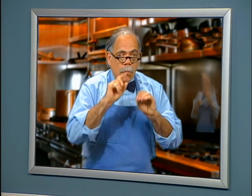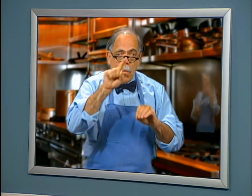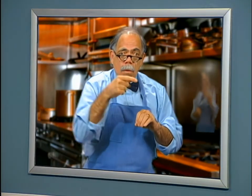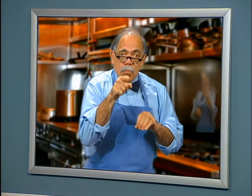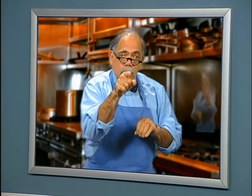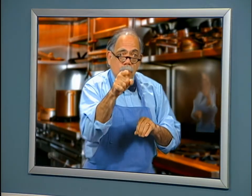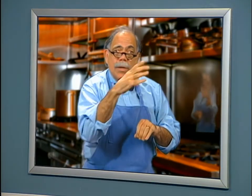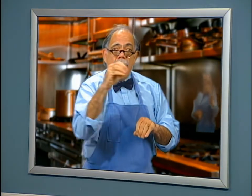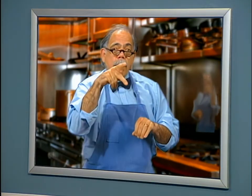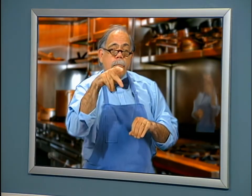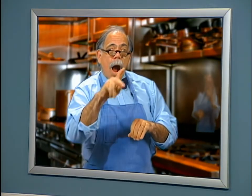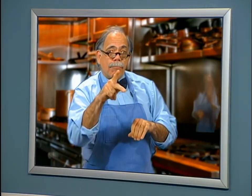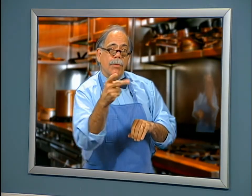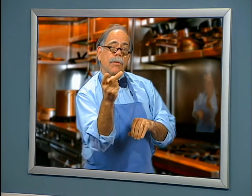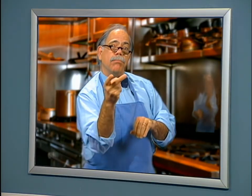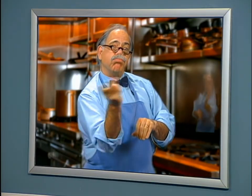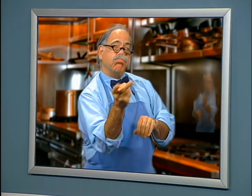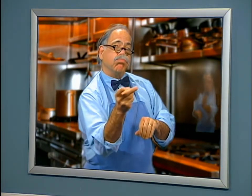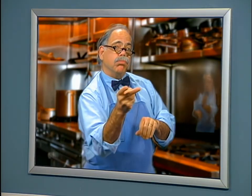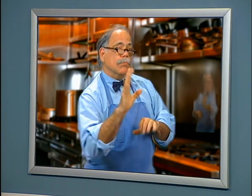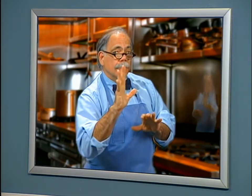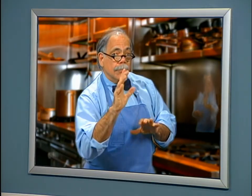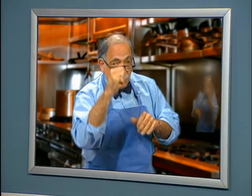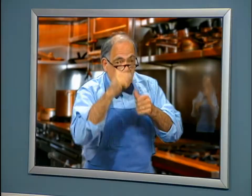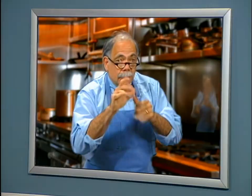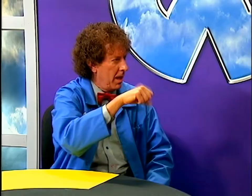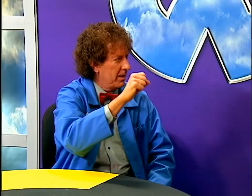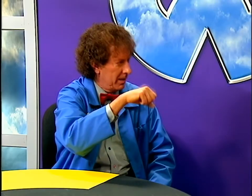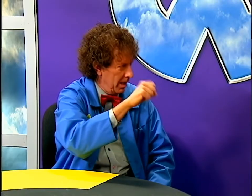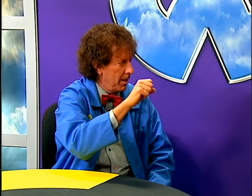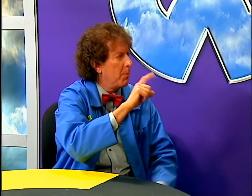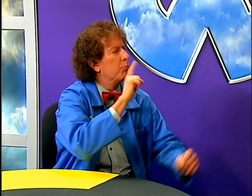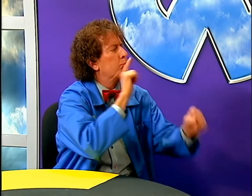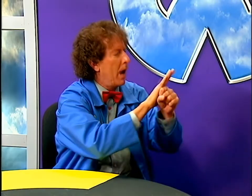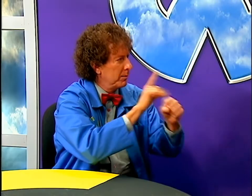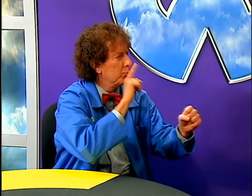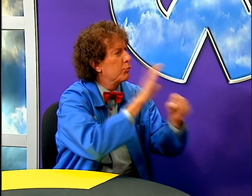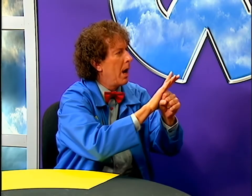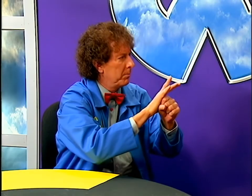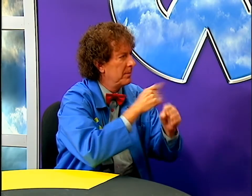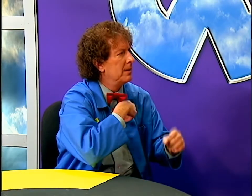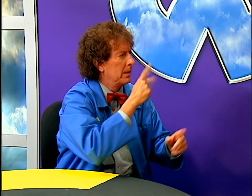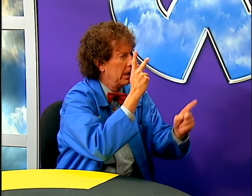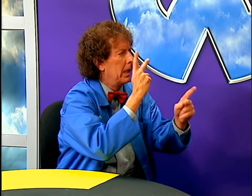DO YOU REMEMBER WHAT HAPPENED? HIS LIFE GOT SO MESSED UP HE HAD ALL KINDS OF PROBLEMS.